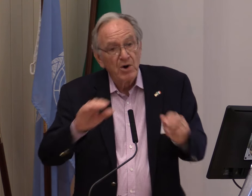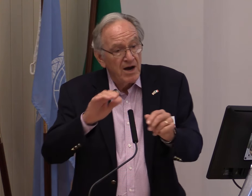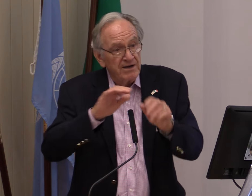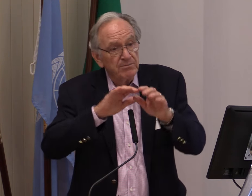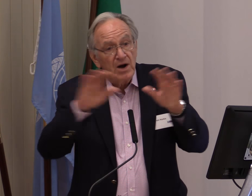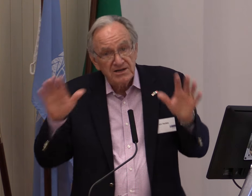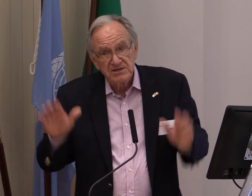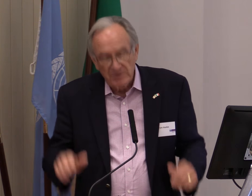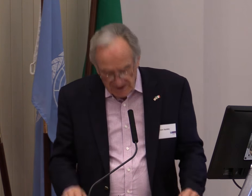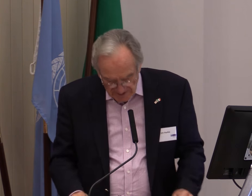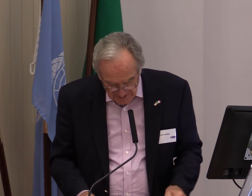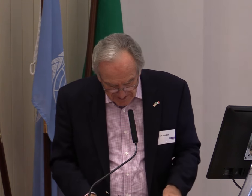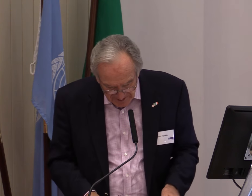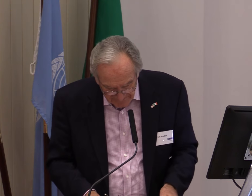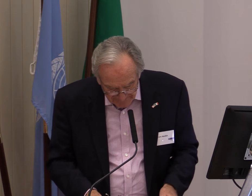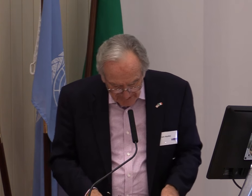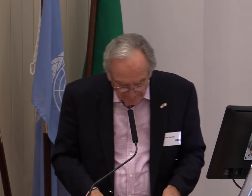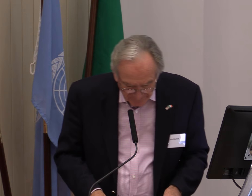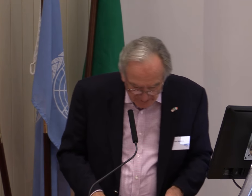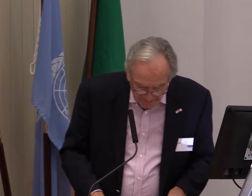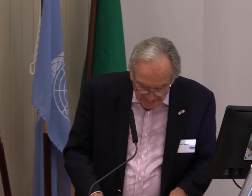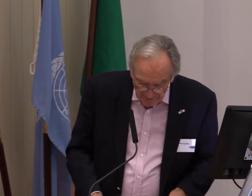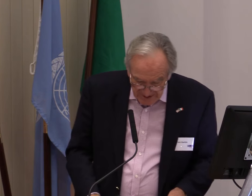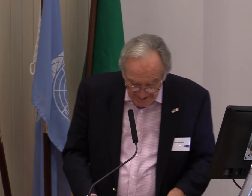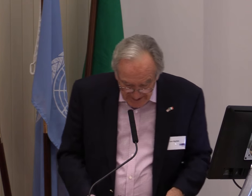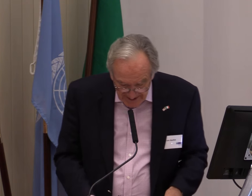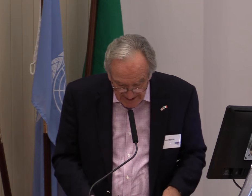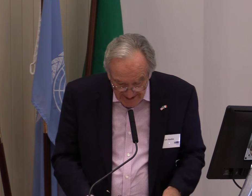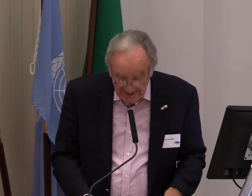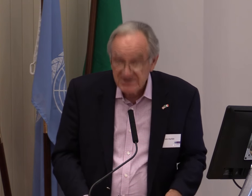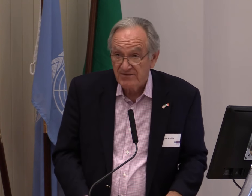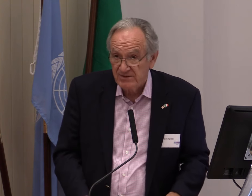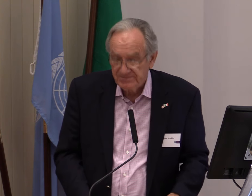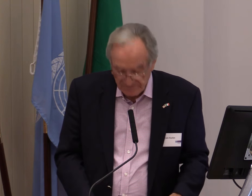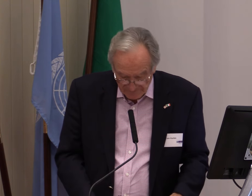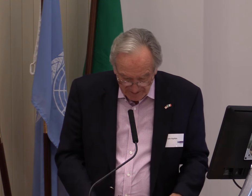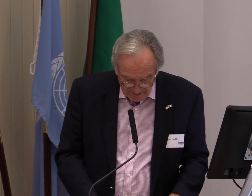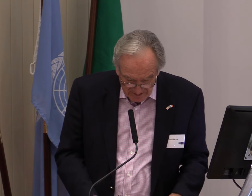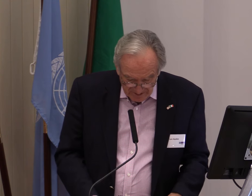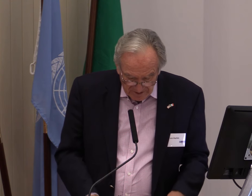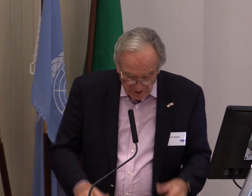broad civil rights legislation. That was in 1987.